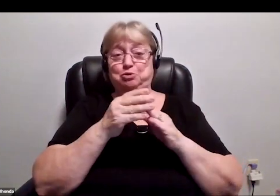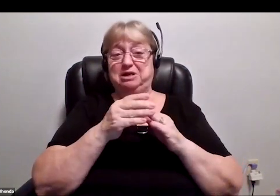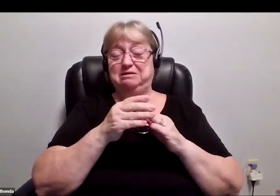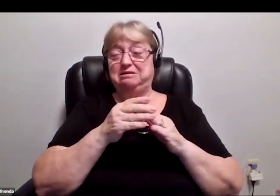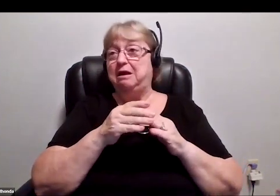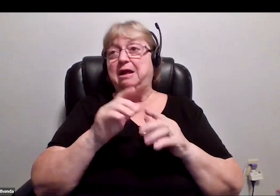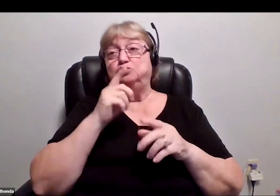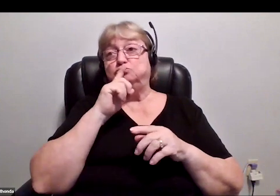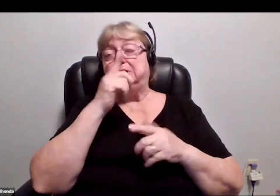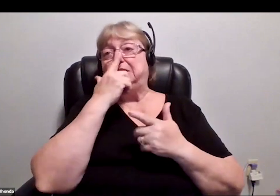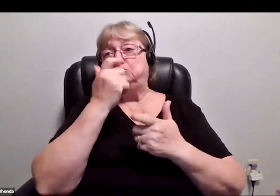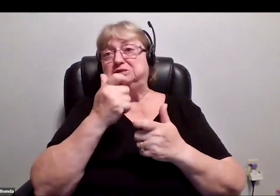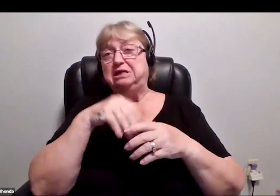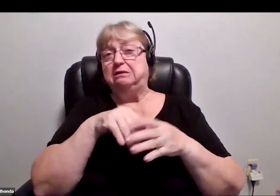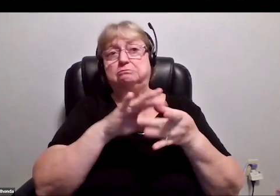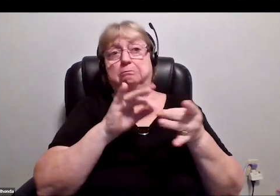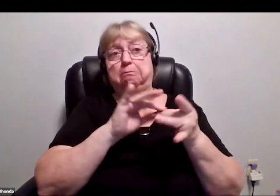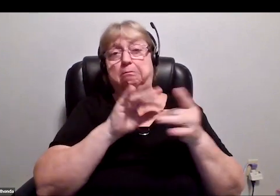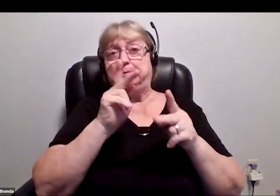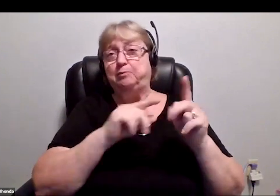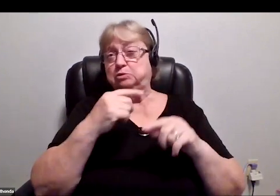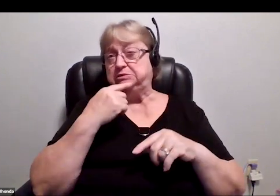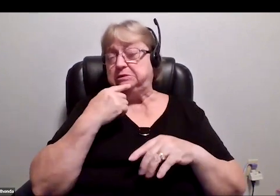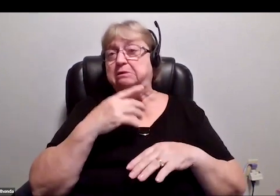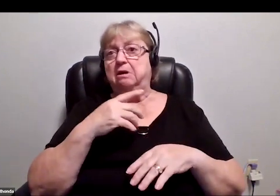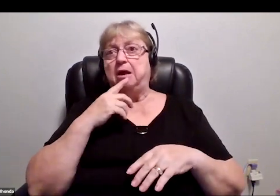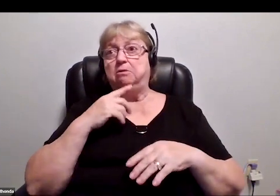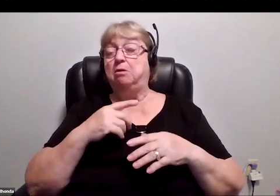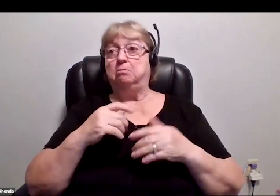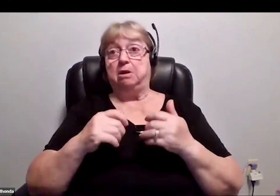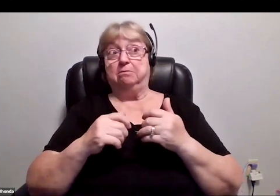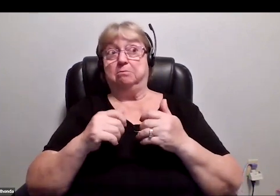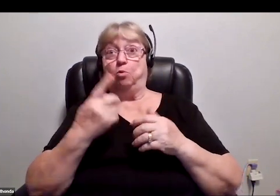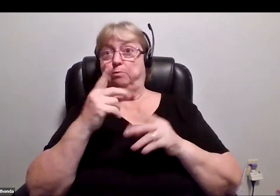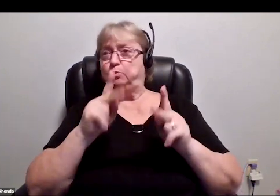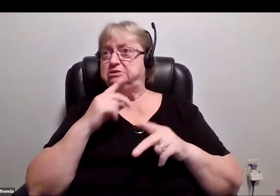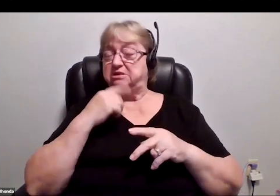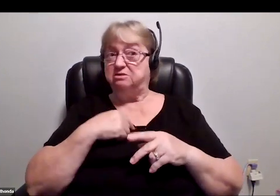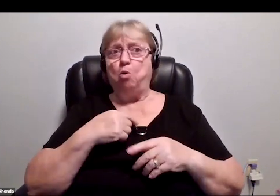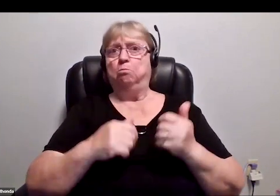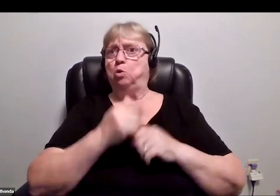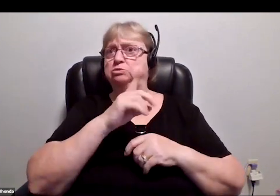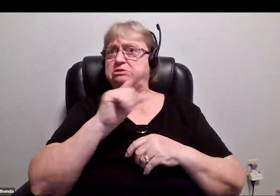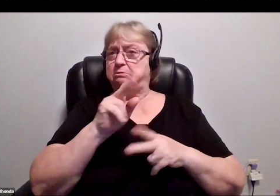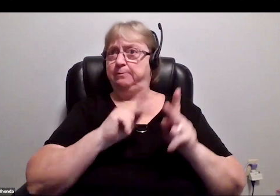I noticed in one of the sessions earlier today, someone has already noted that most disabled people are multiply disabled. I think this is really important because when we think